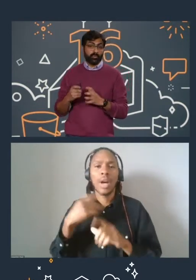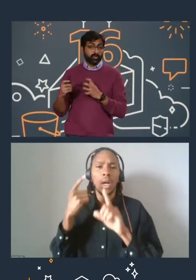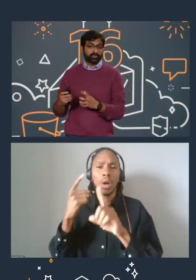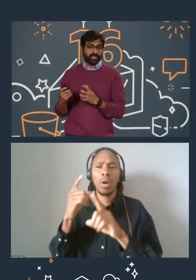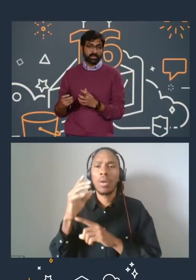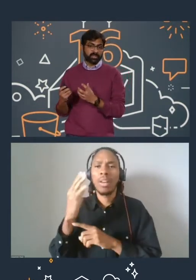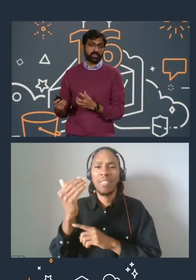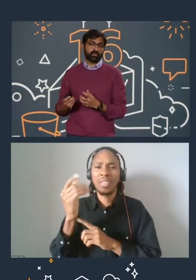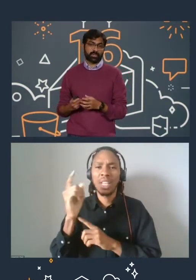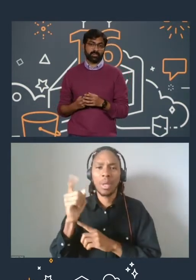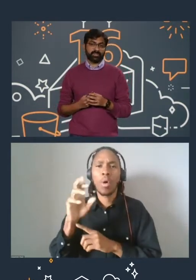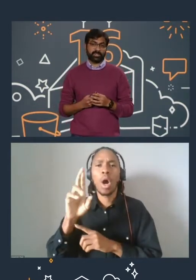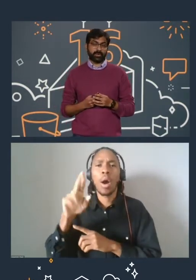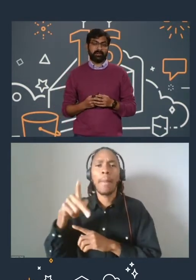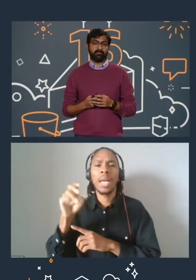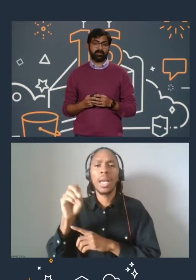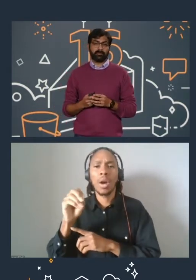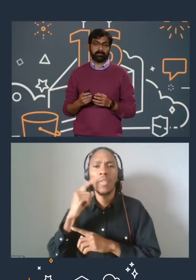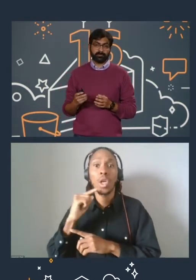for those really critical workloads that you have.